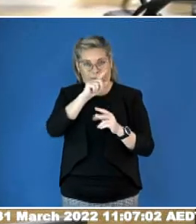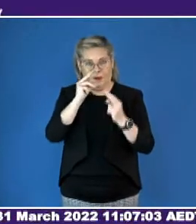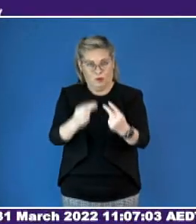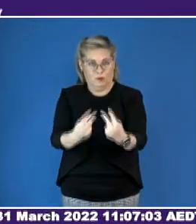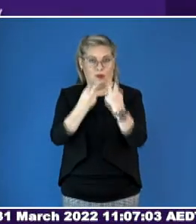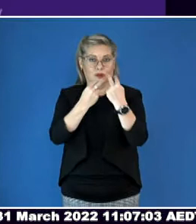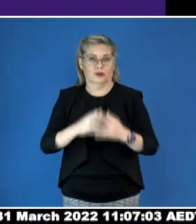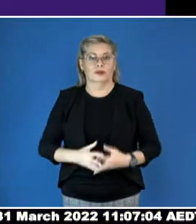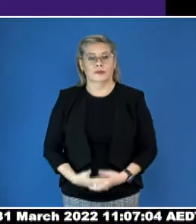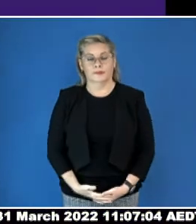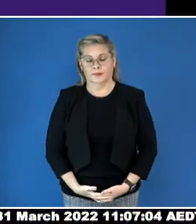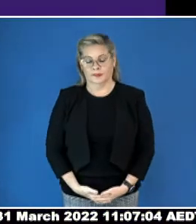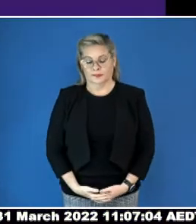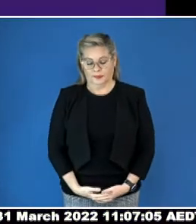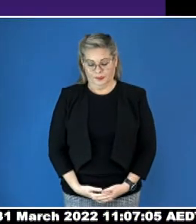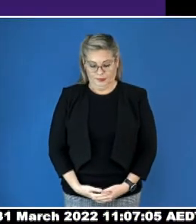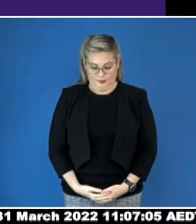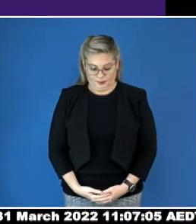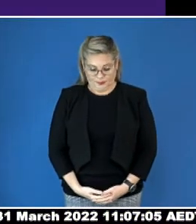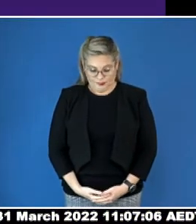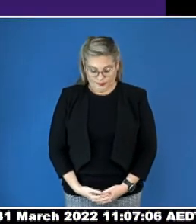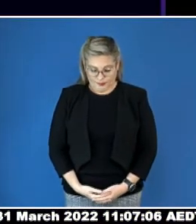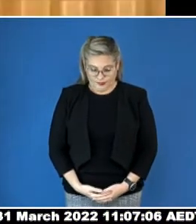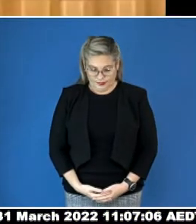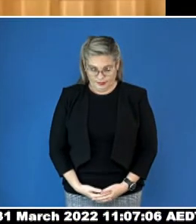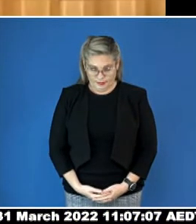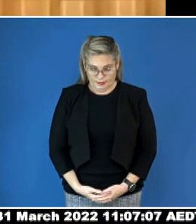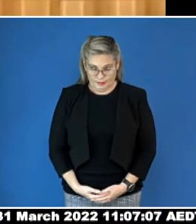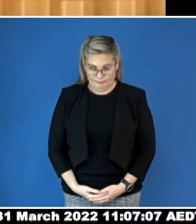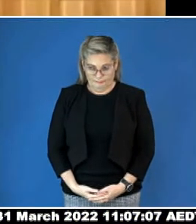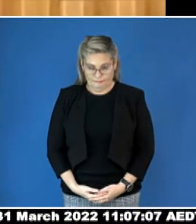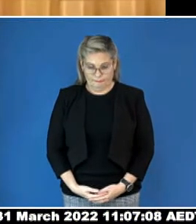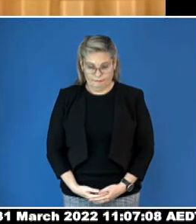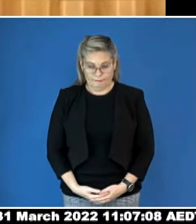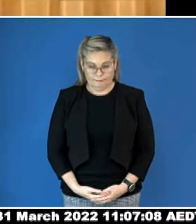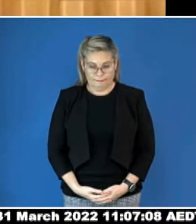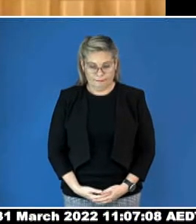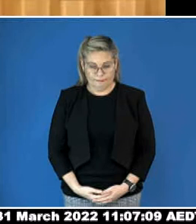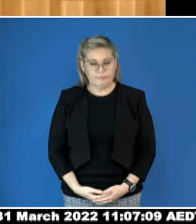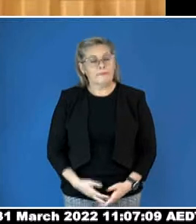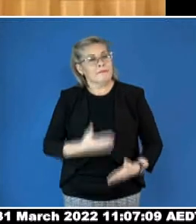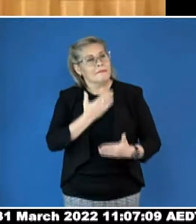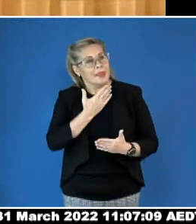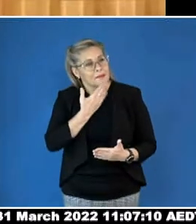Can I ask you to tell the Royal Commission about yourself?